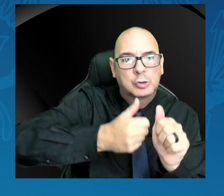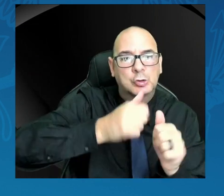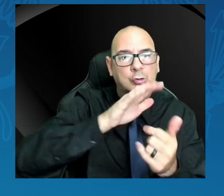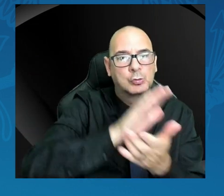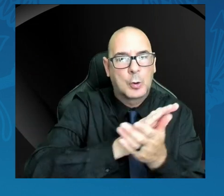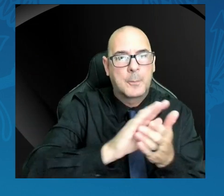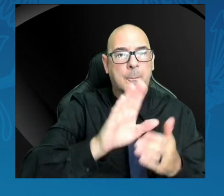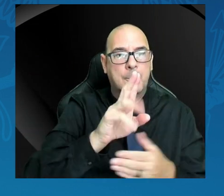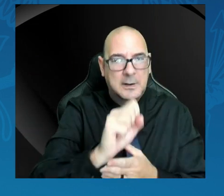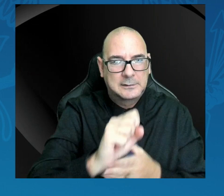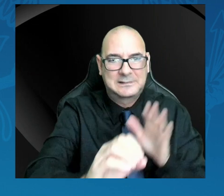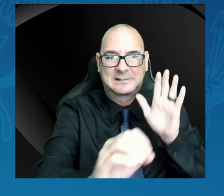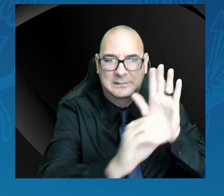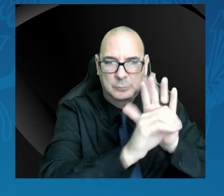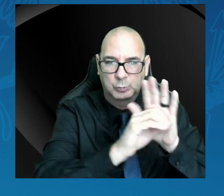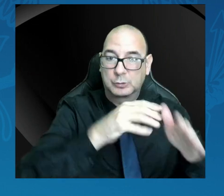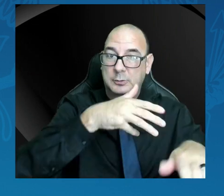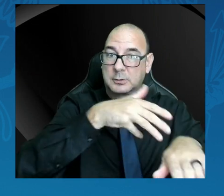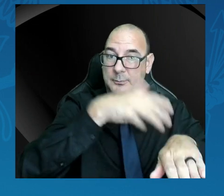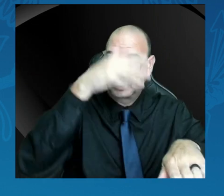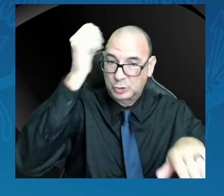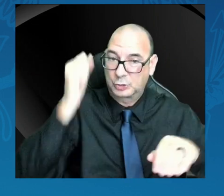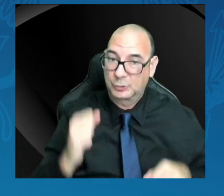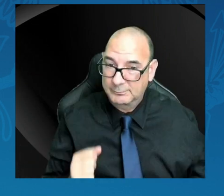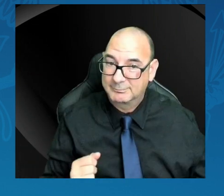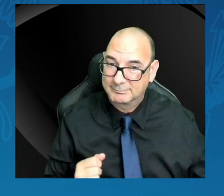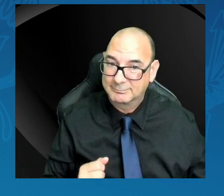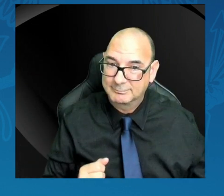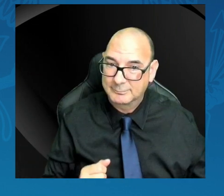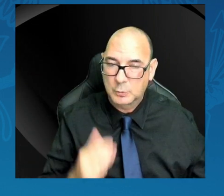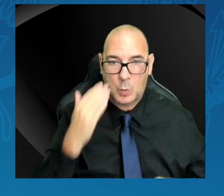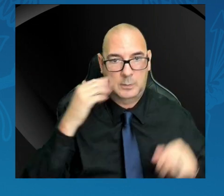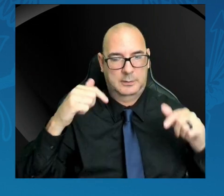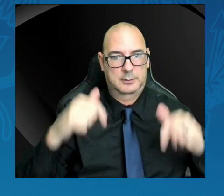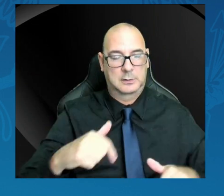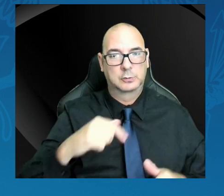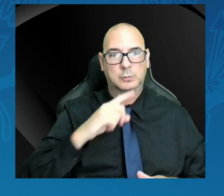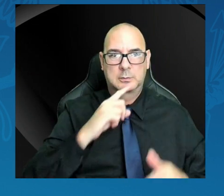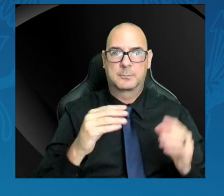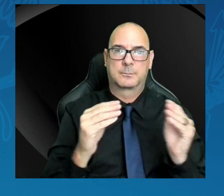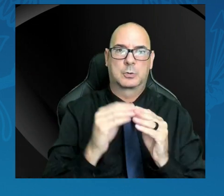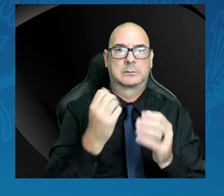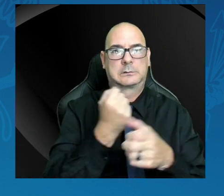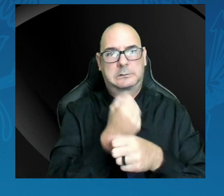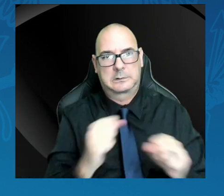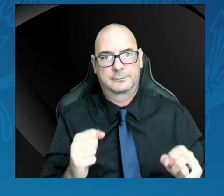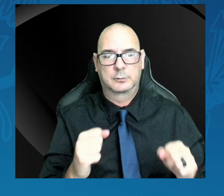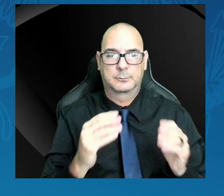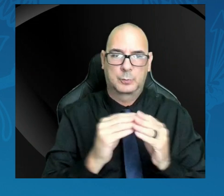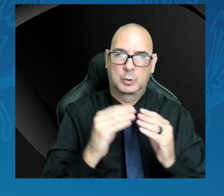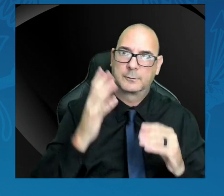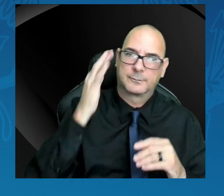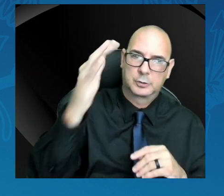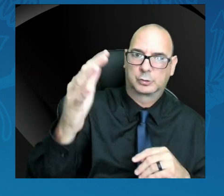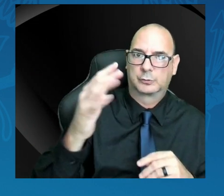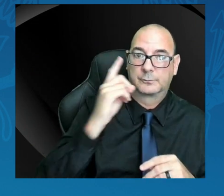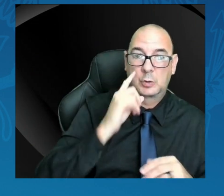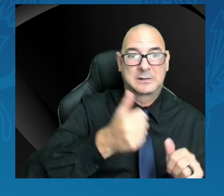I know that we all know this will be a safer and a healthier future for every child in every community.